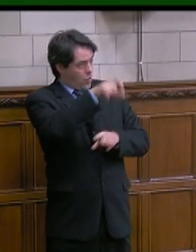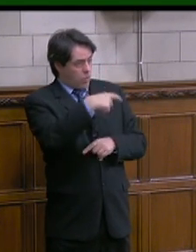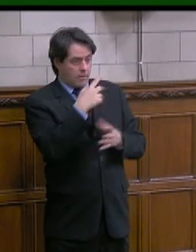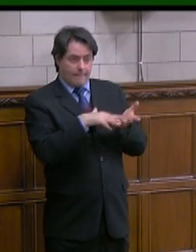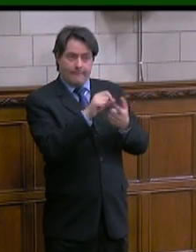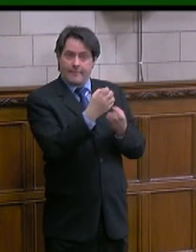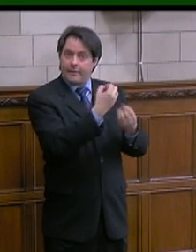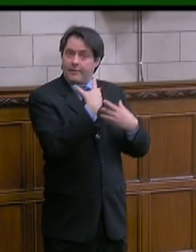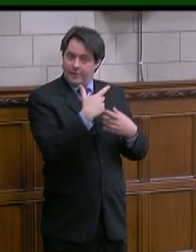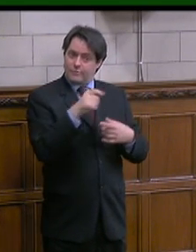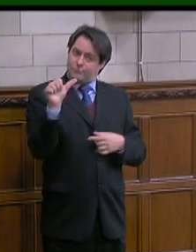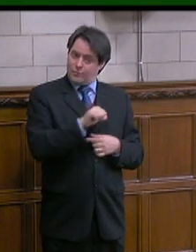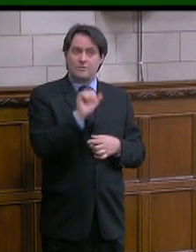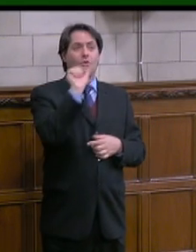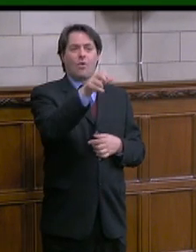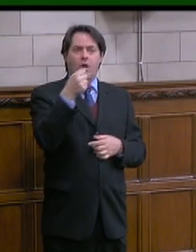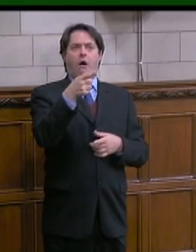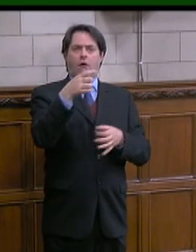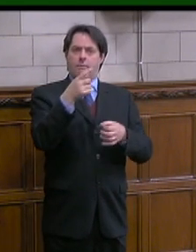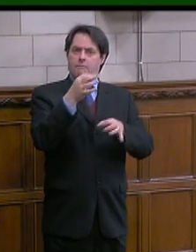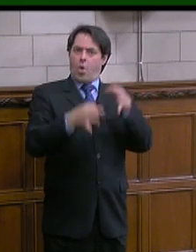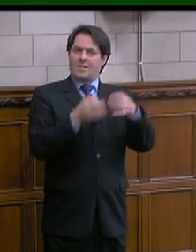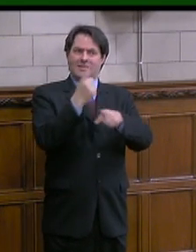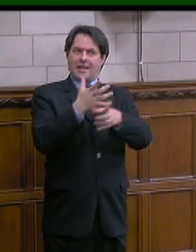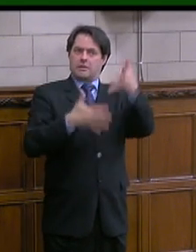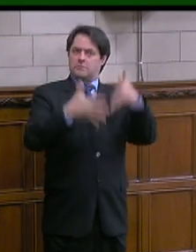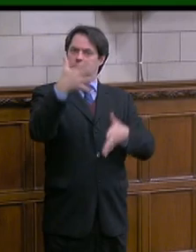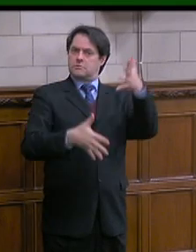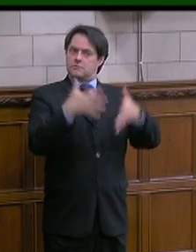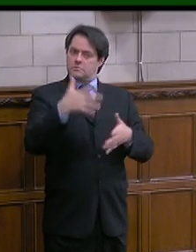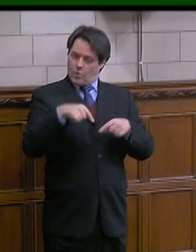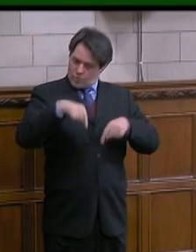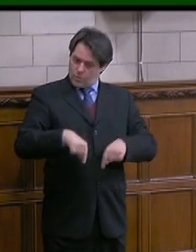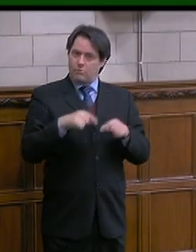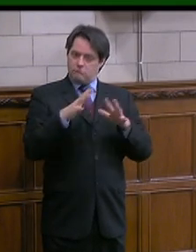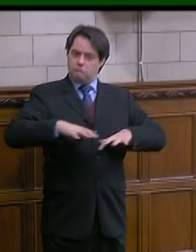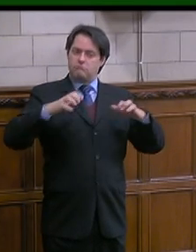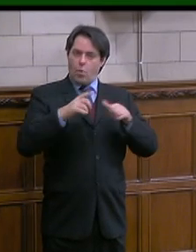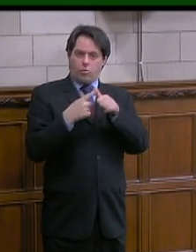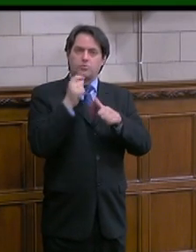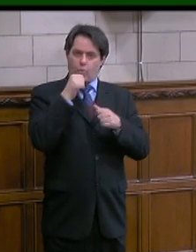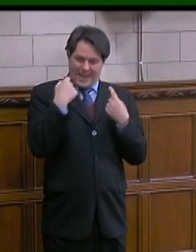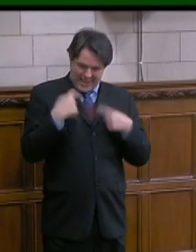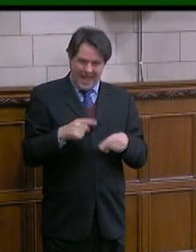sign language to better serve our constituents—and the House authorities will help us do that, we should get on with it. Rachael Maskell: I thank my hon.